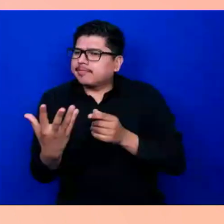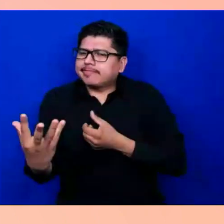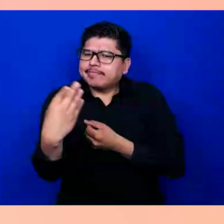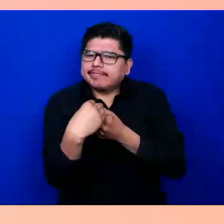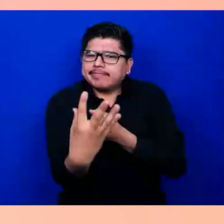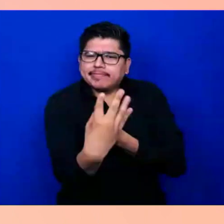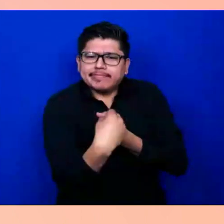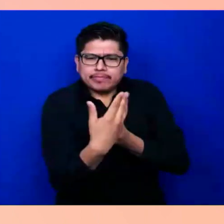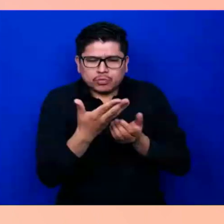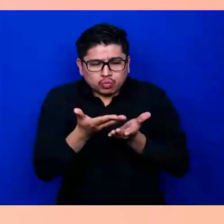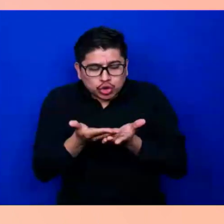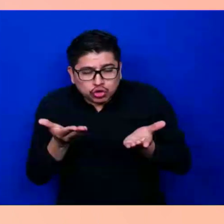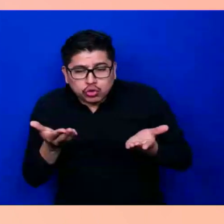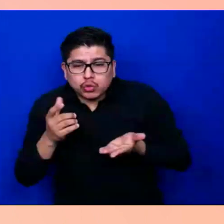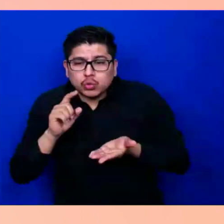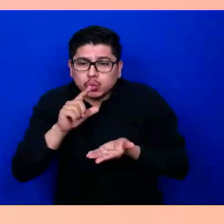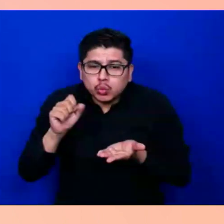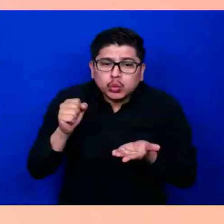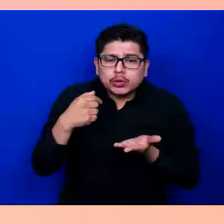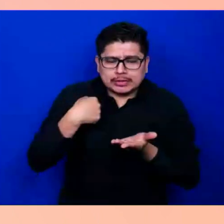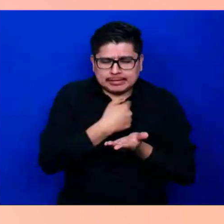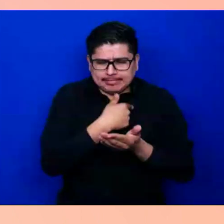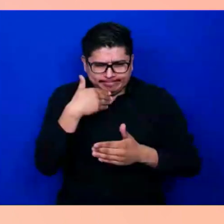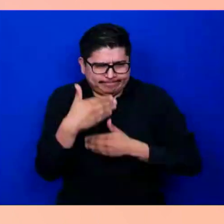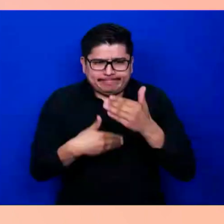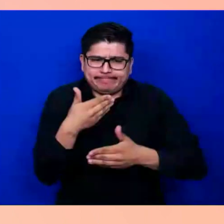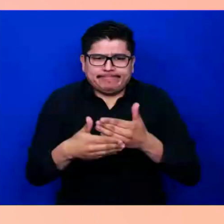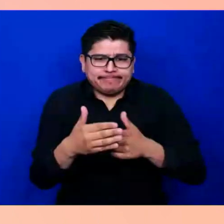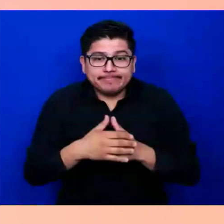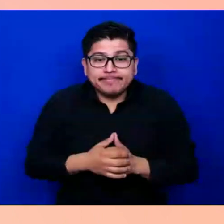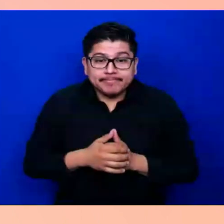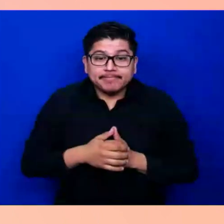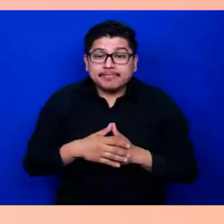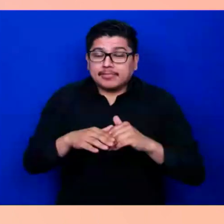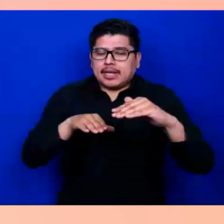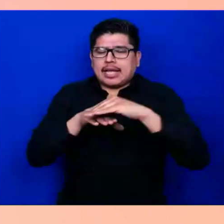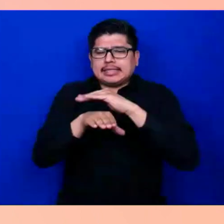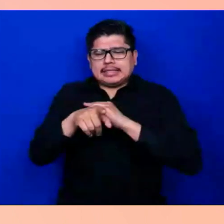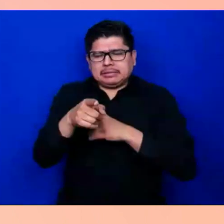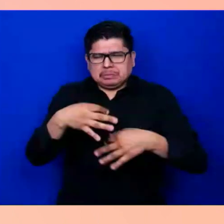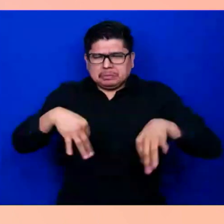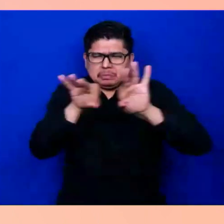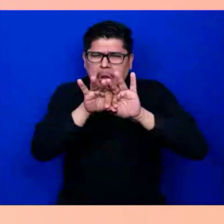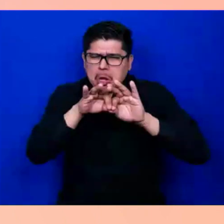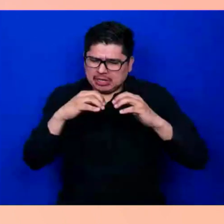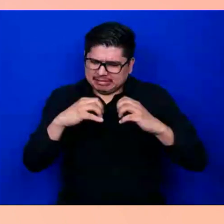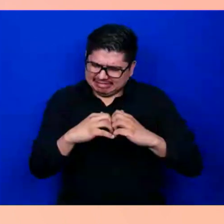Accessibility is a fundamental right. Working together, we can